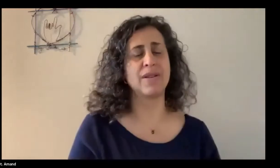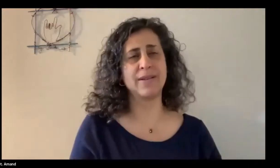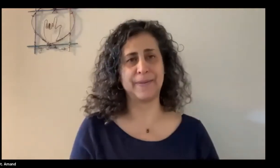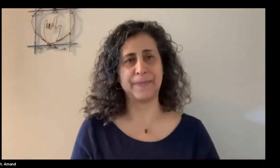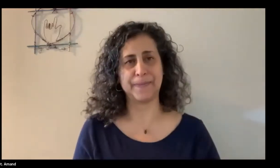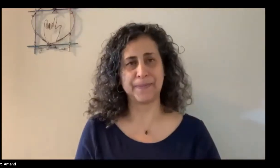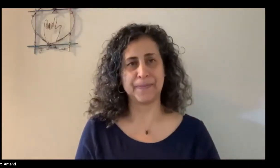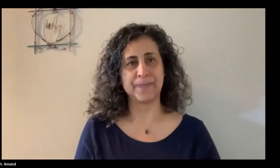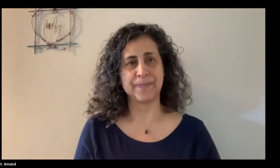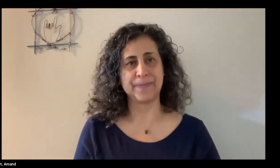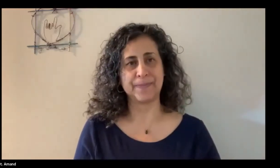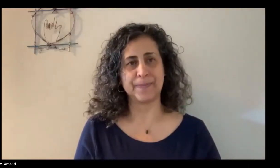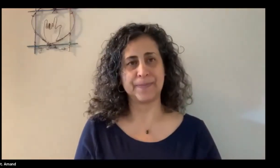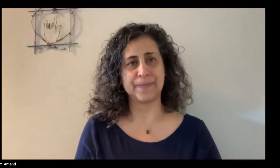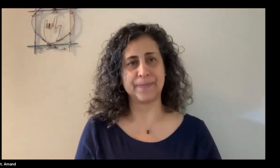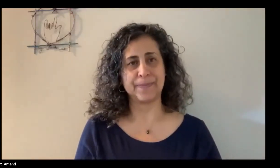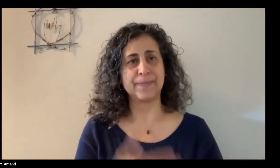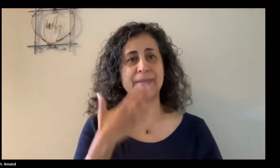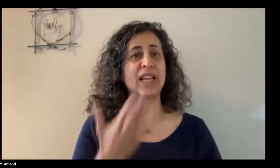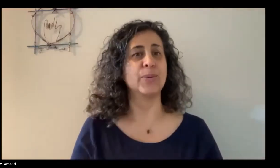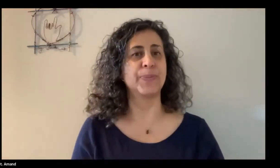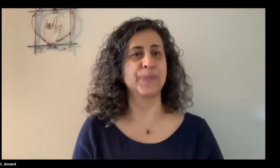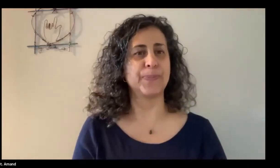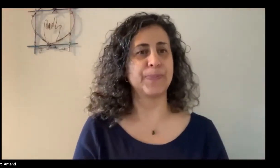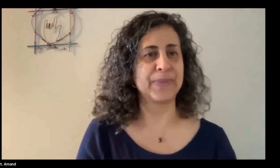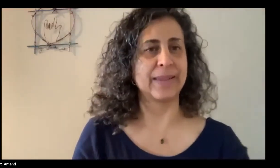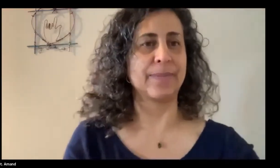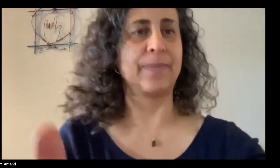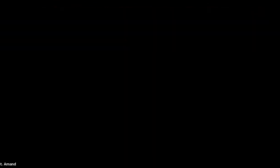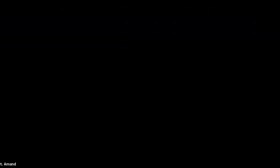and expose everyone, really, to Deaf art.